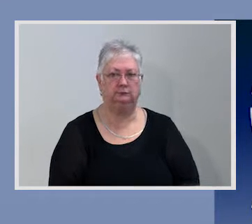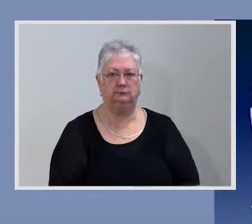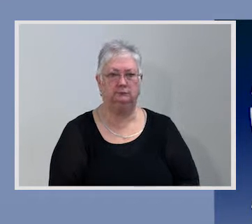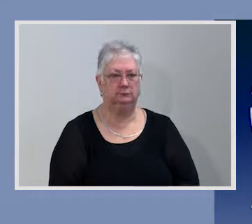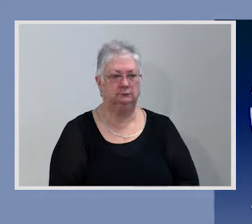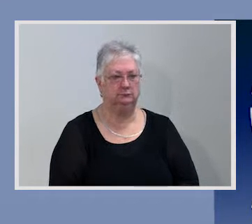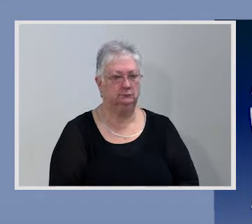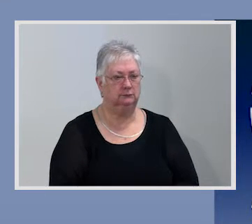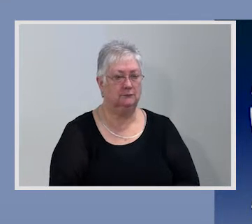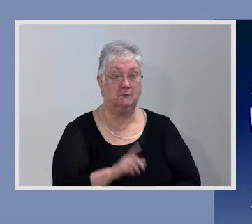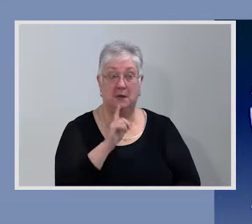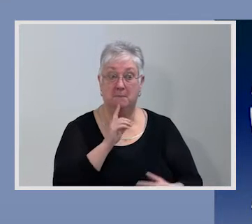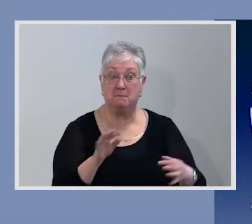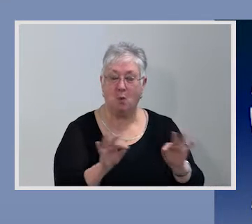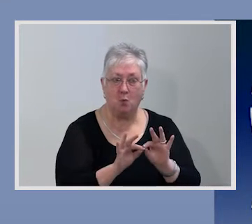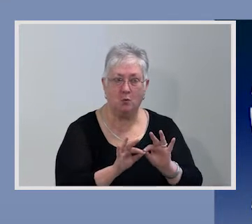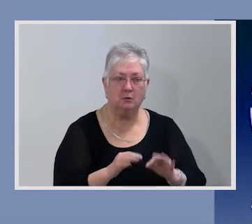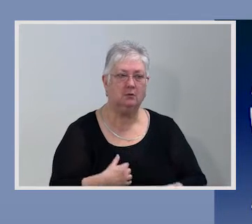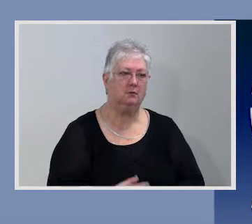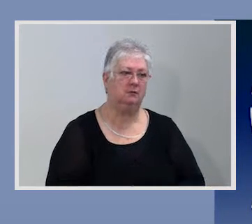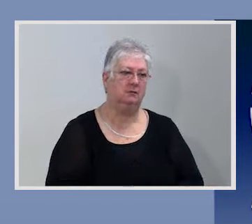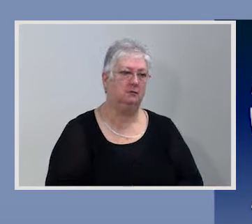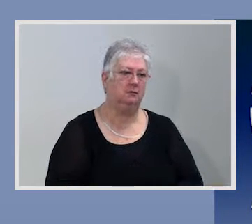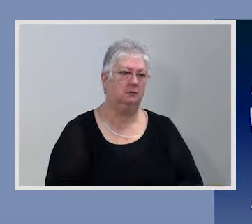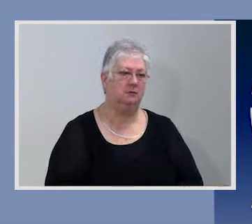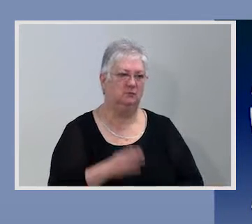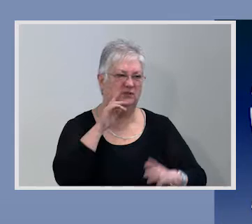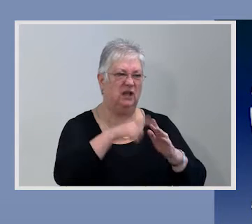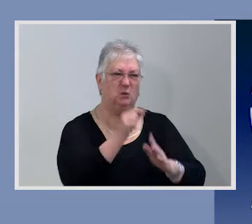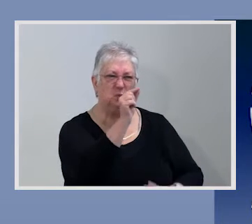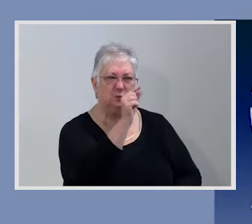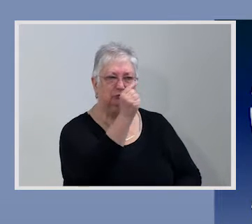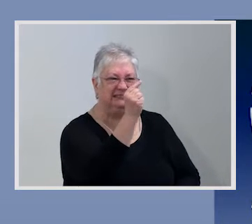AND GO AGAIN CLOCKWISE STARTING WITH THE SMALL GREEN WEDGE AT THE TOP.